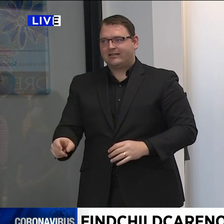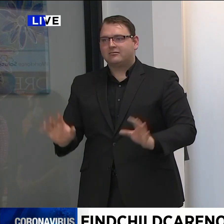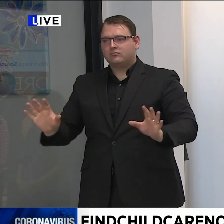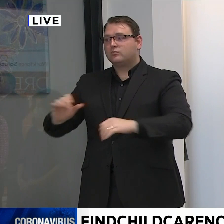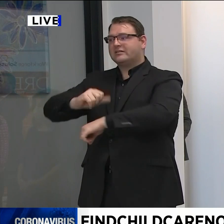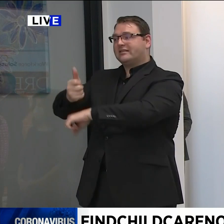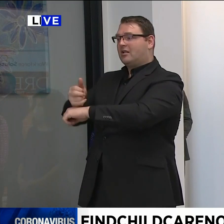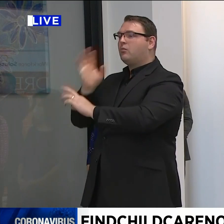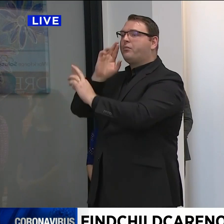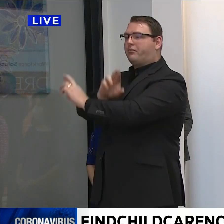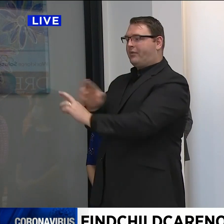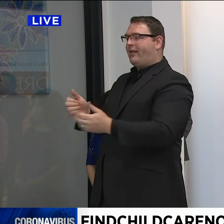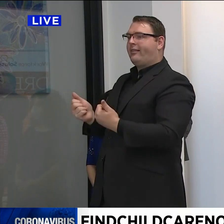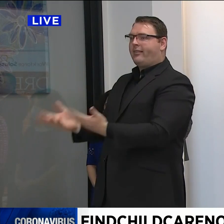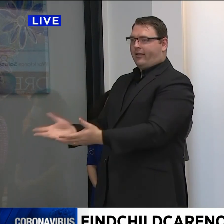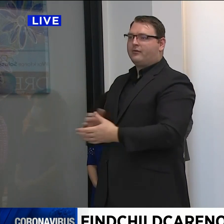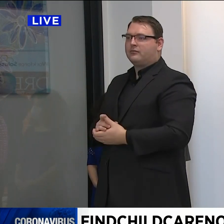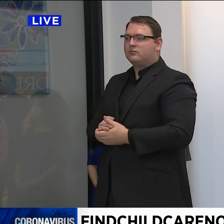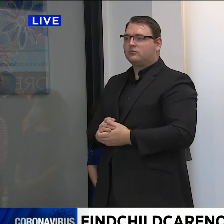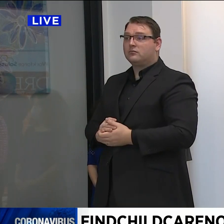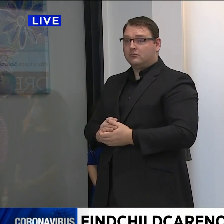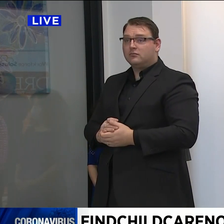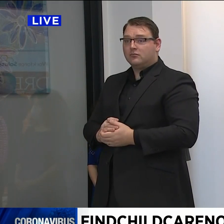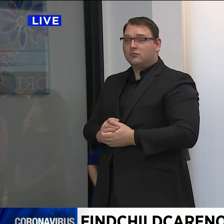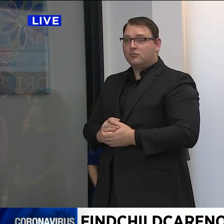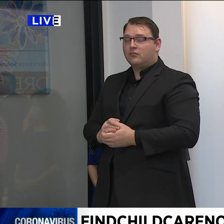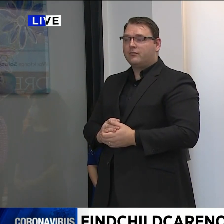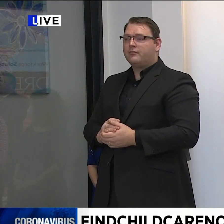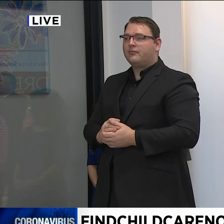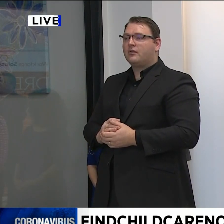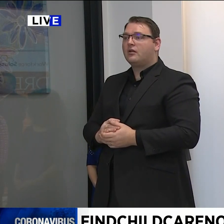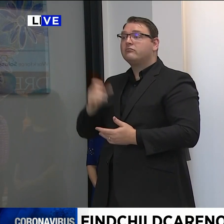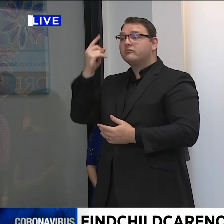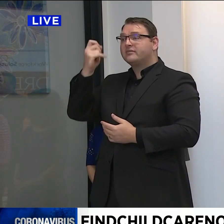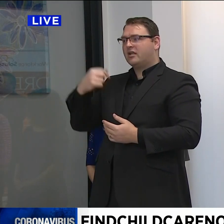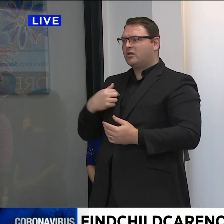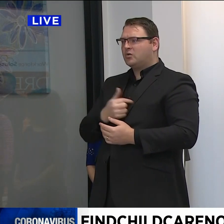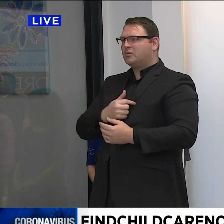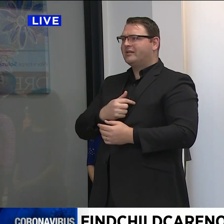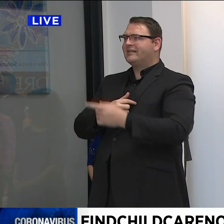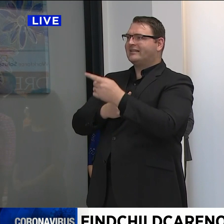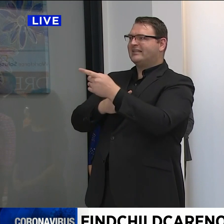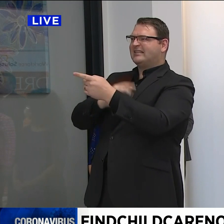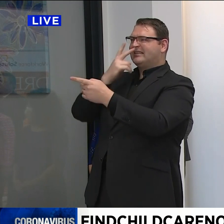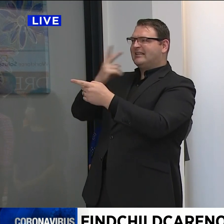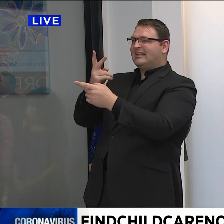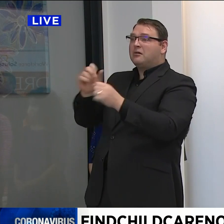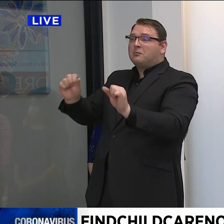and that is a medic cool shelter that is to be used as a shelter that is to be used as a last resort we last resort we hope that we don’t get to a hope that we don’t get to a point where we need to use it